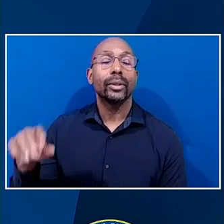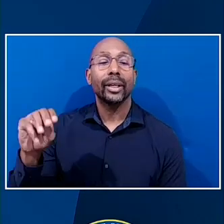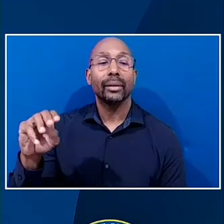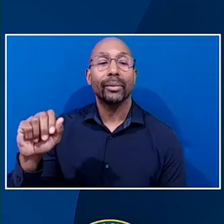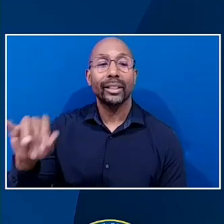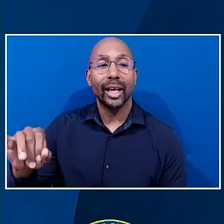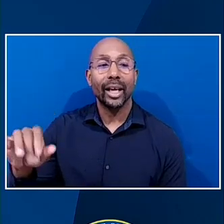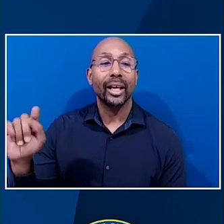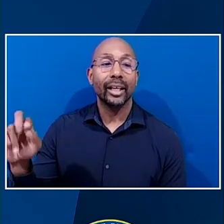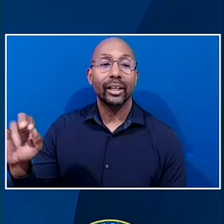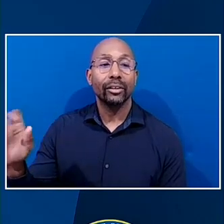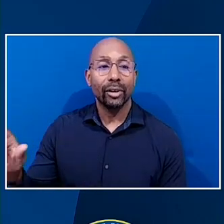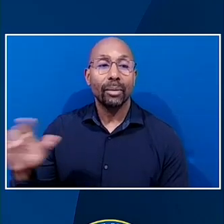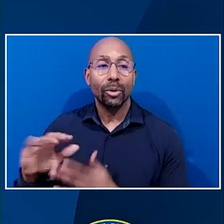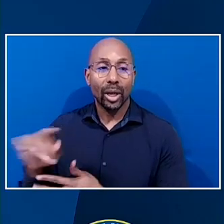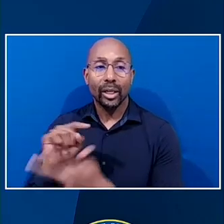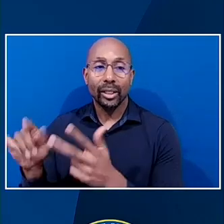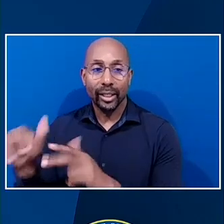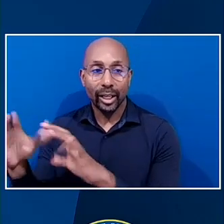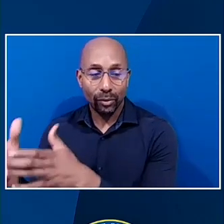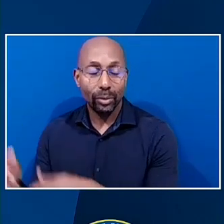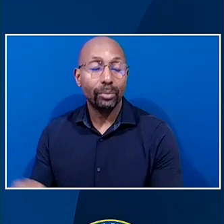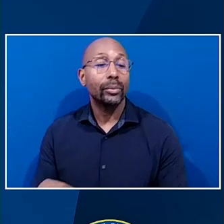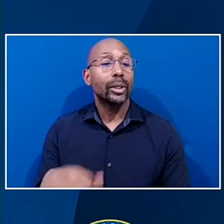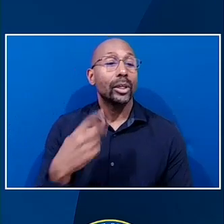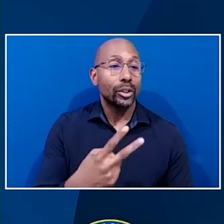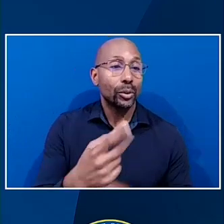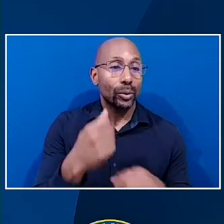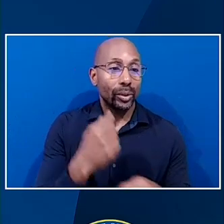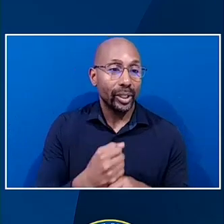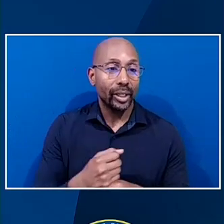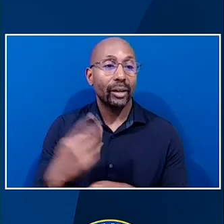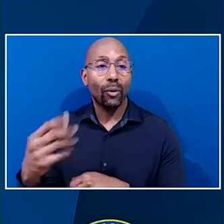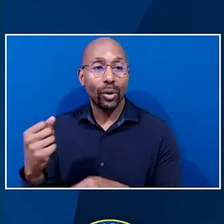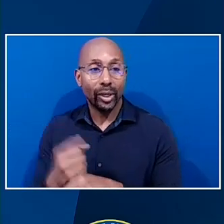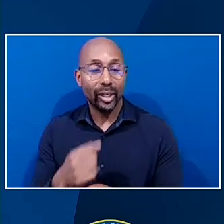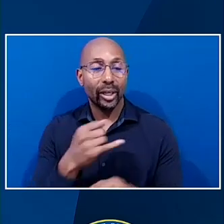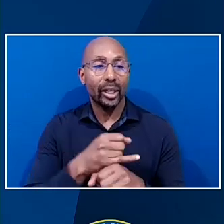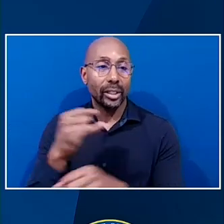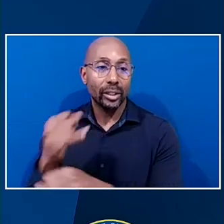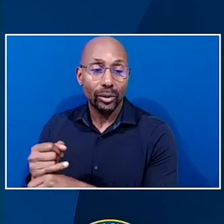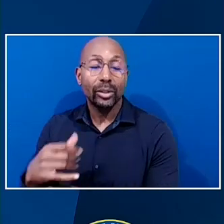institutions, proprietary institutions, business officers and financial aid